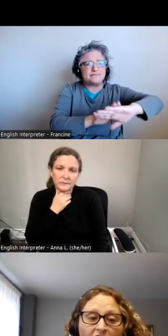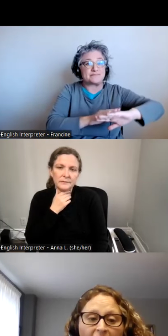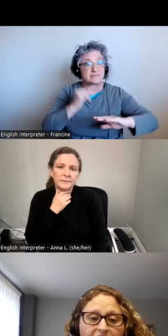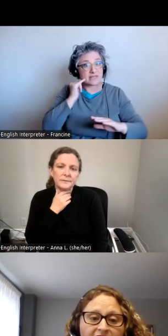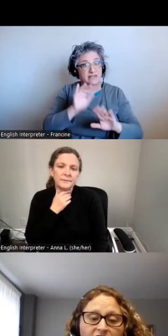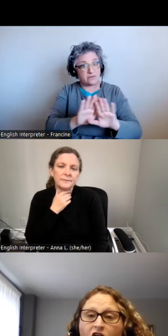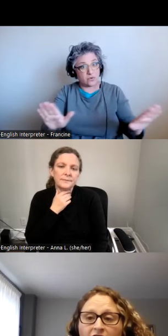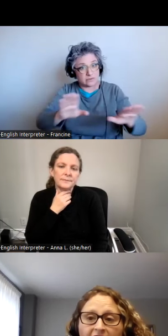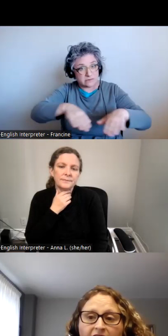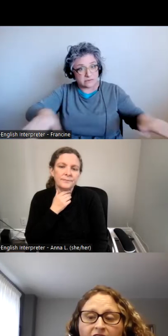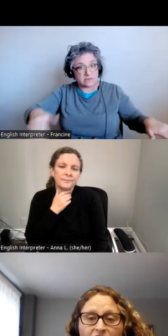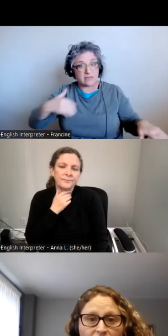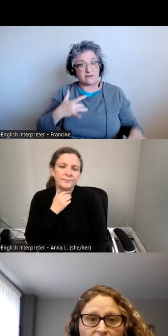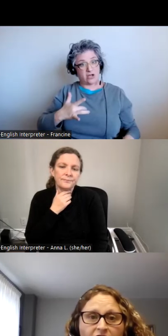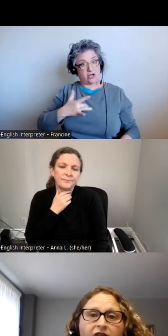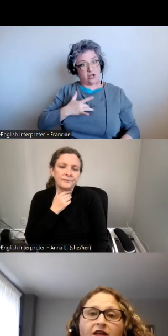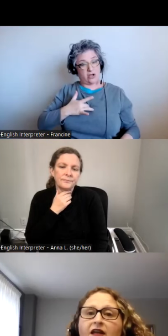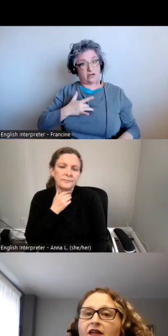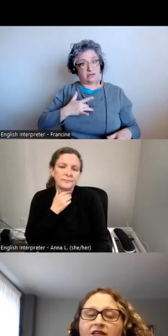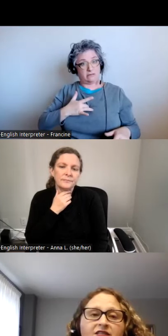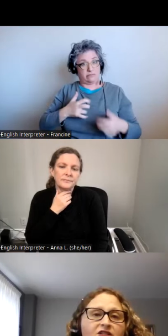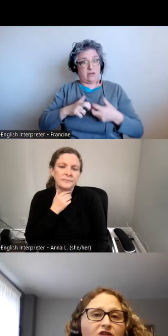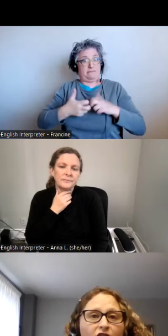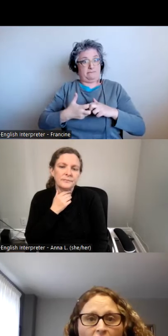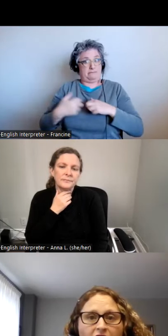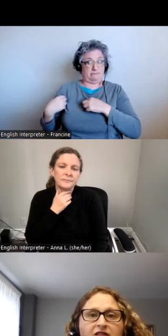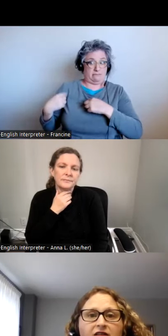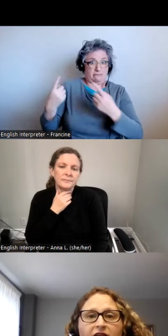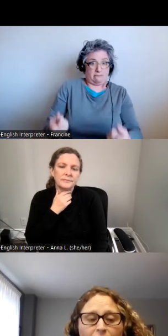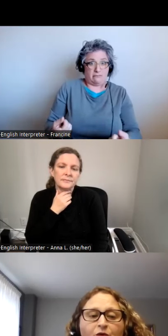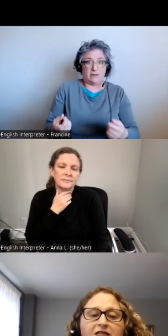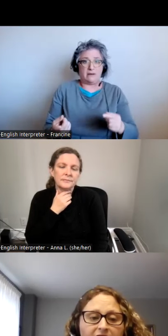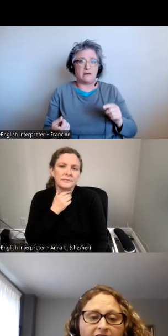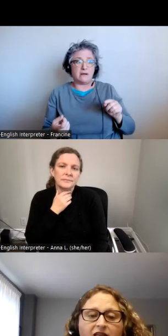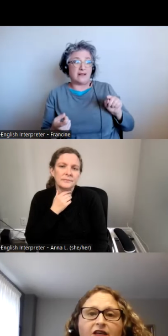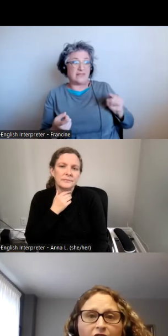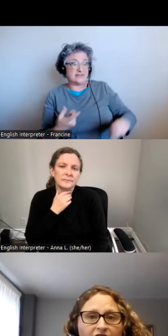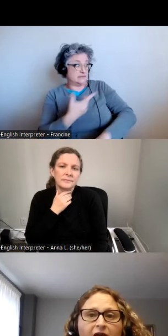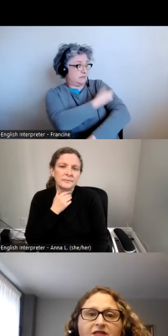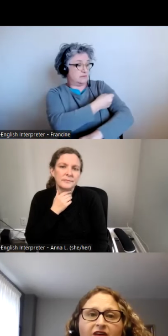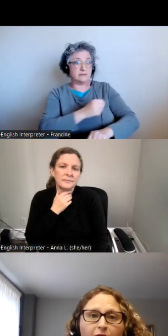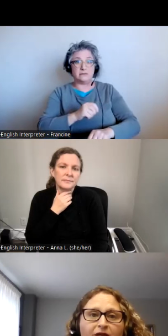. I think it's important to